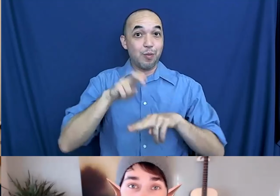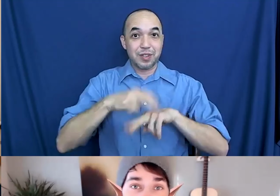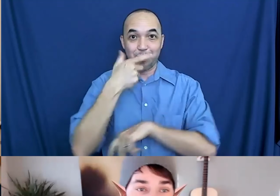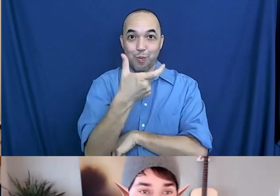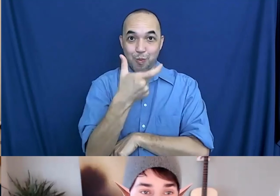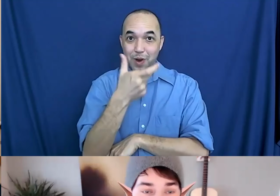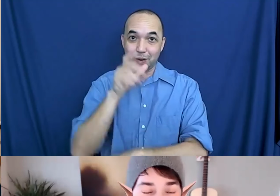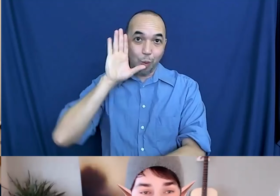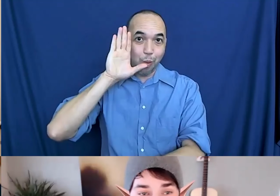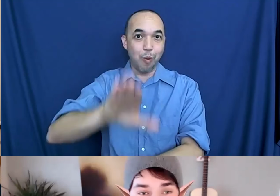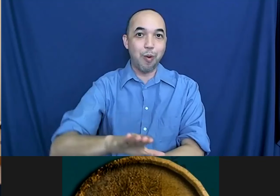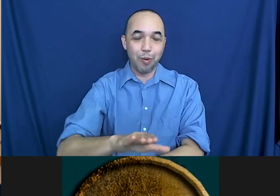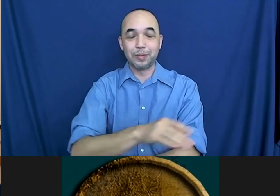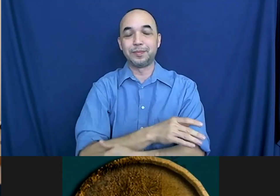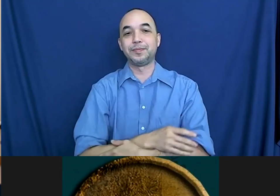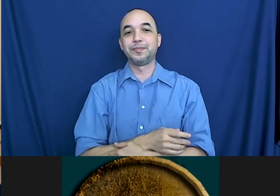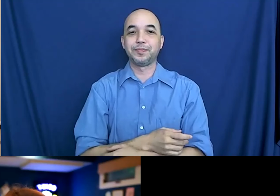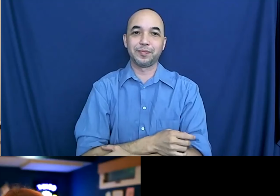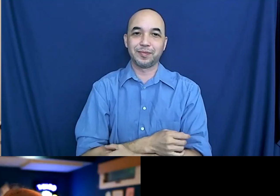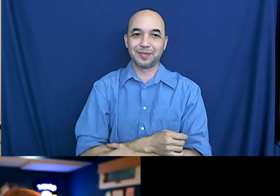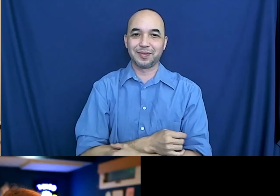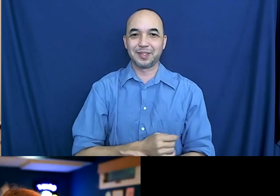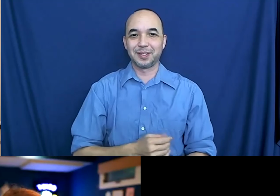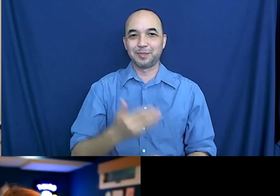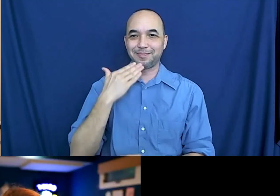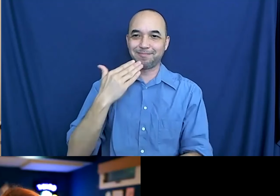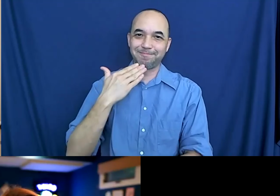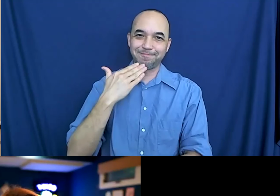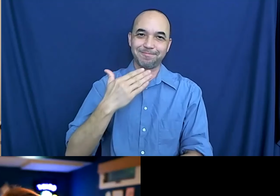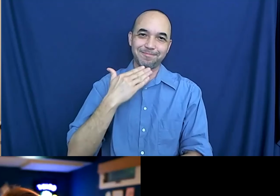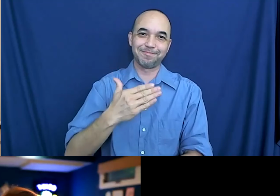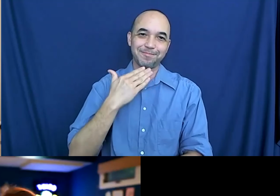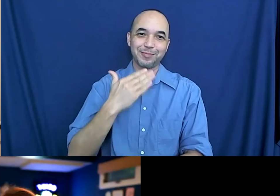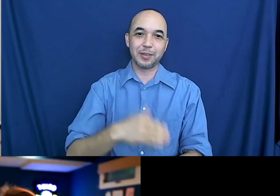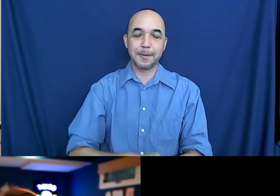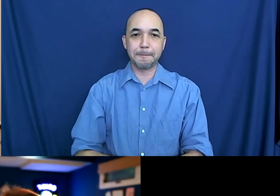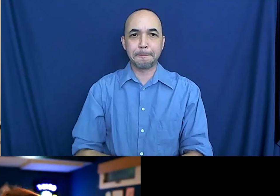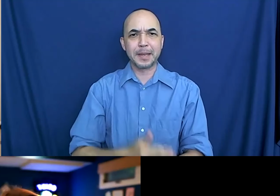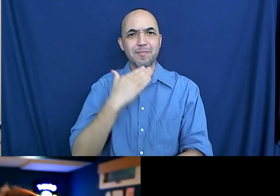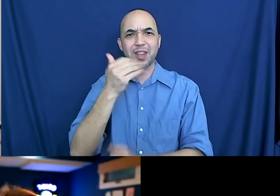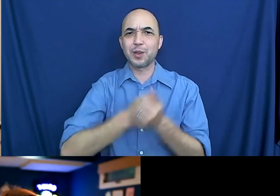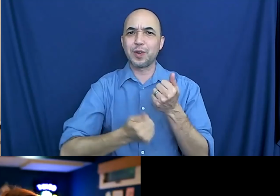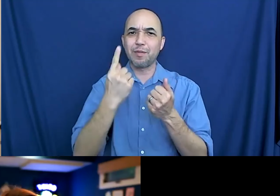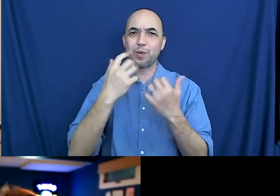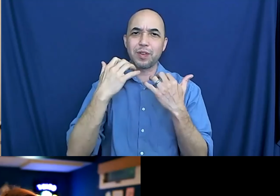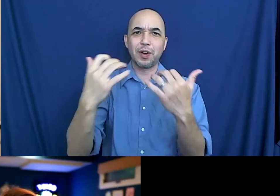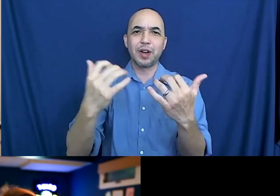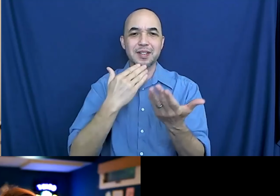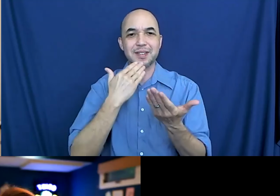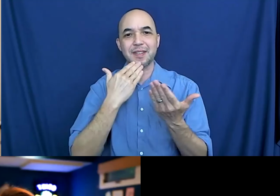WATCHING EVERY SECOND OF IT. FELICIA: AMAZING. THANK YOU. AND THANK YOU EVERYBODY IN THE AUDIENCE FOR DOING THIS.